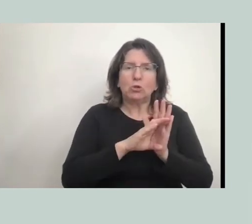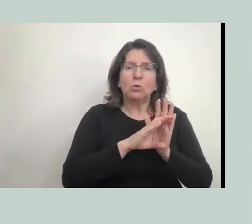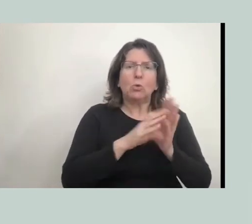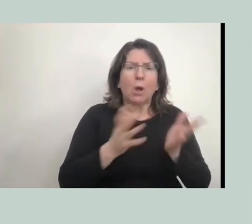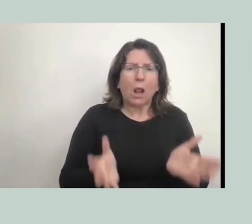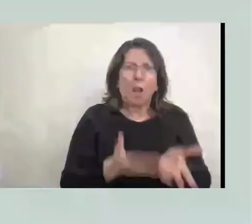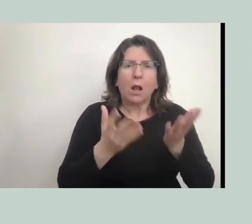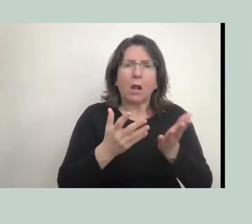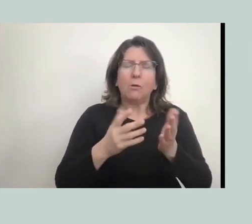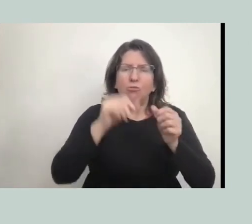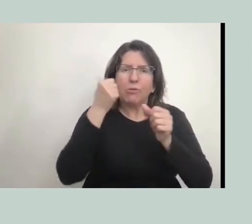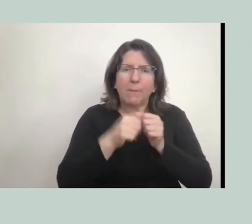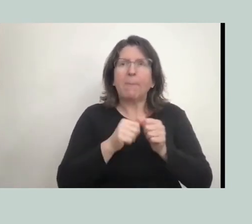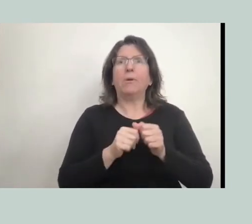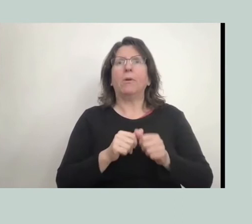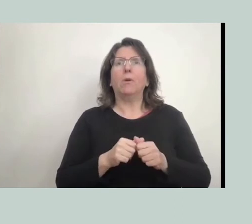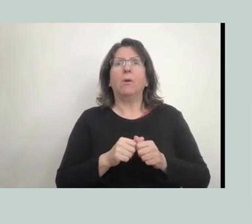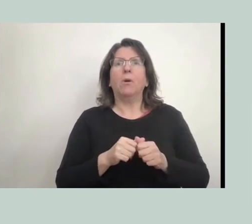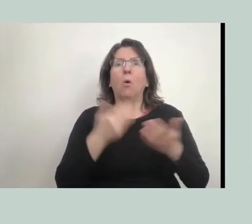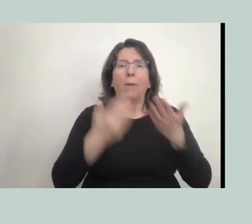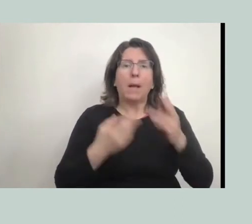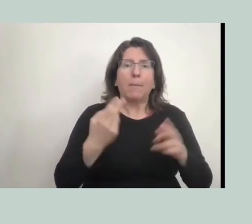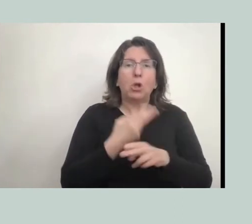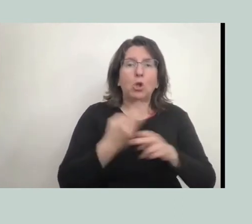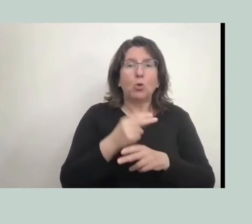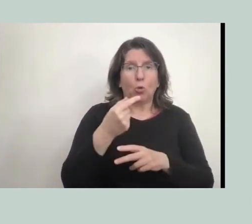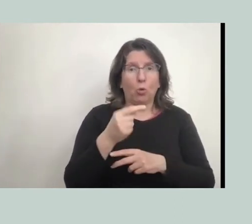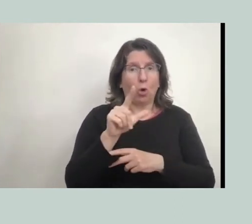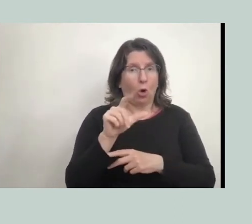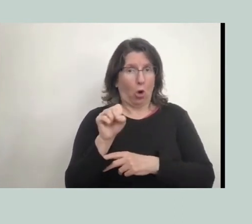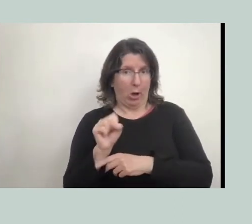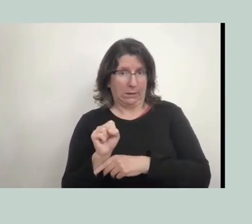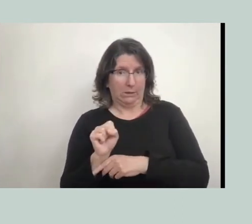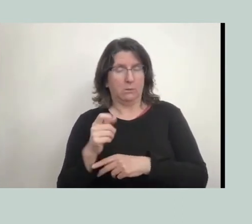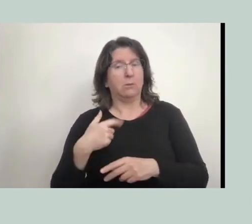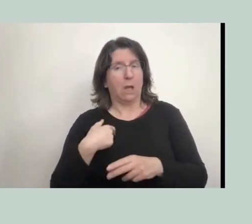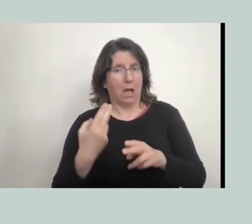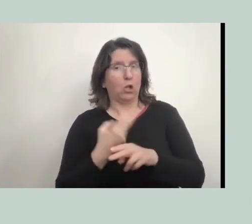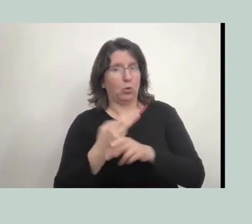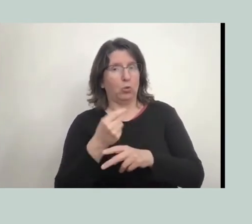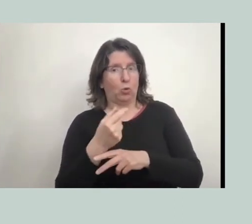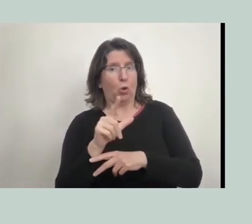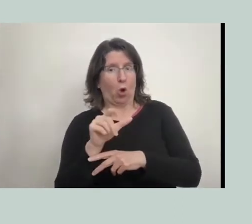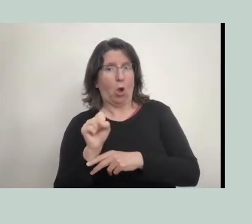You might use graphics in the blanks to help recall. Or you might use ASL glosses, as prompts.